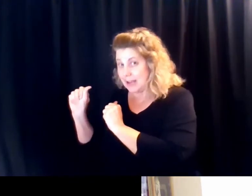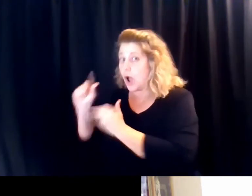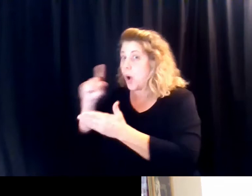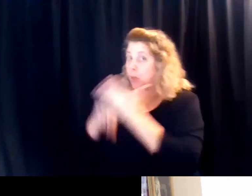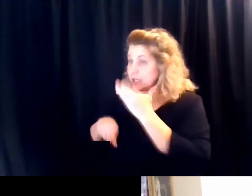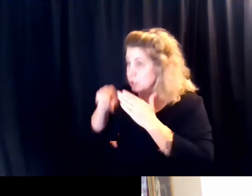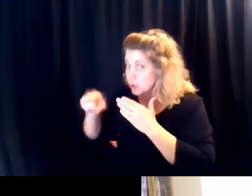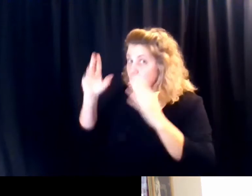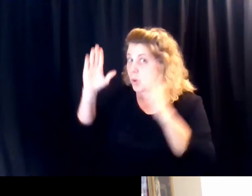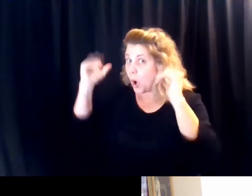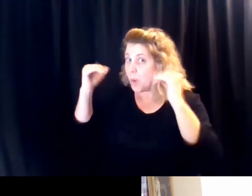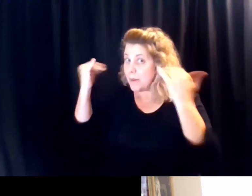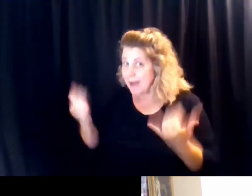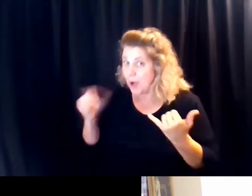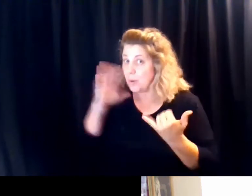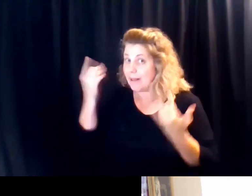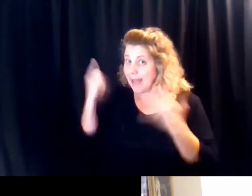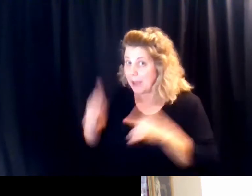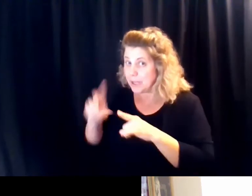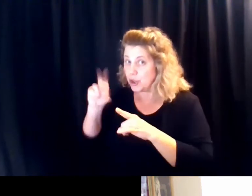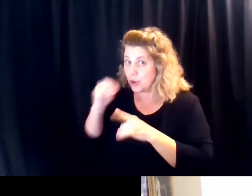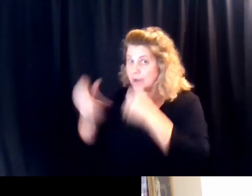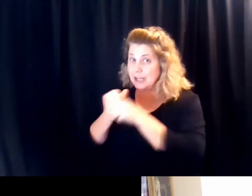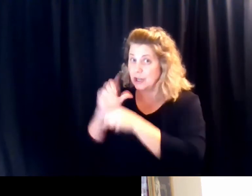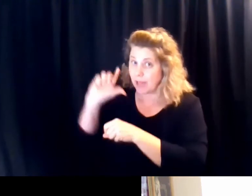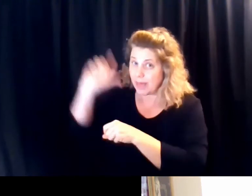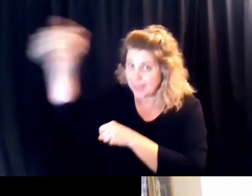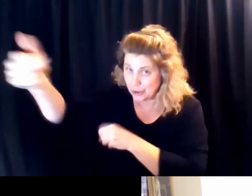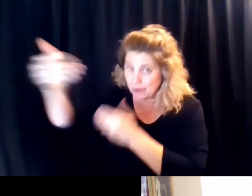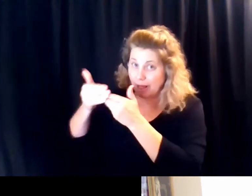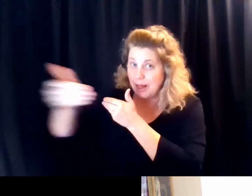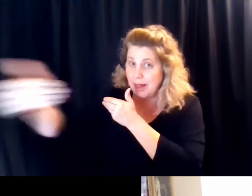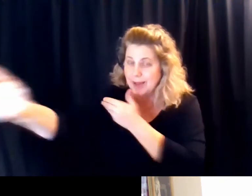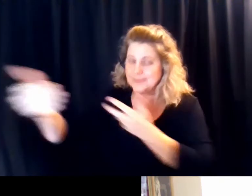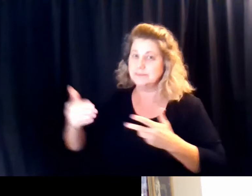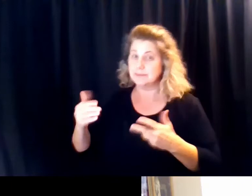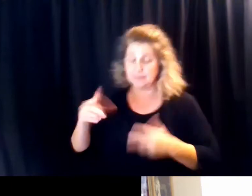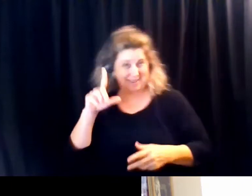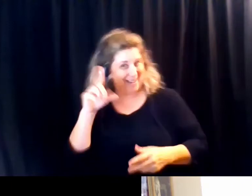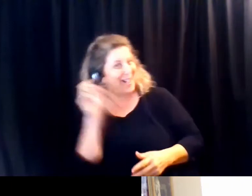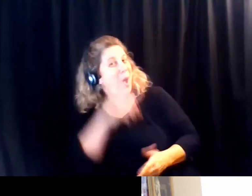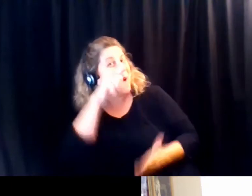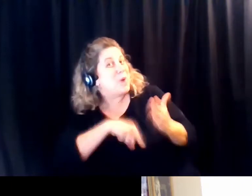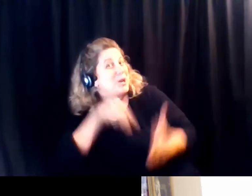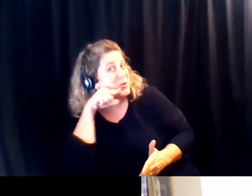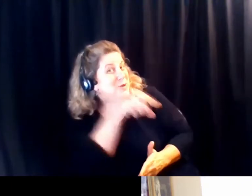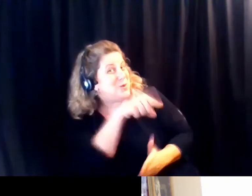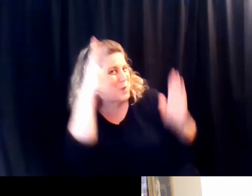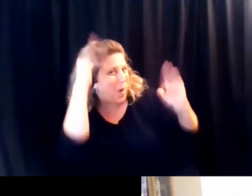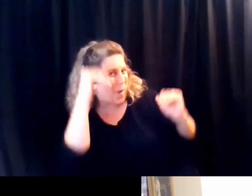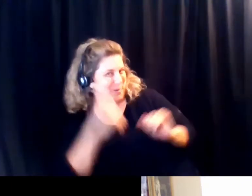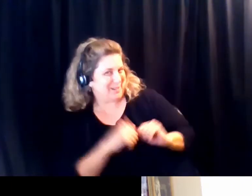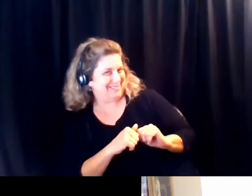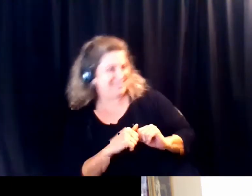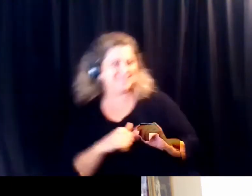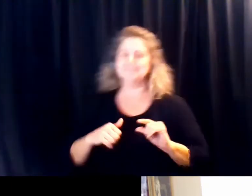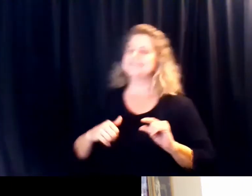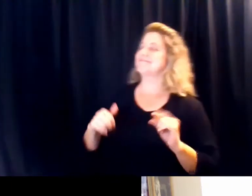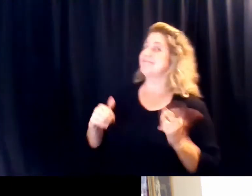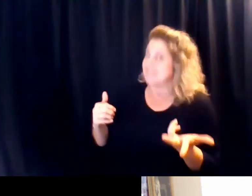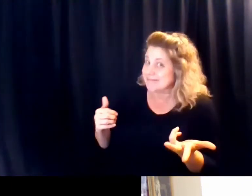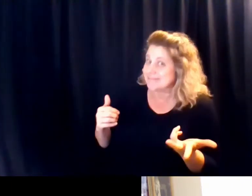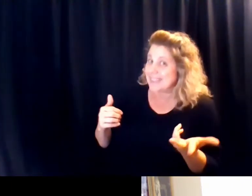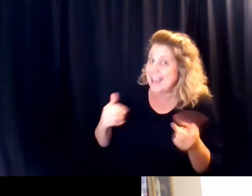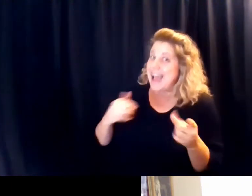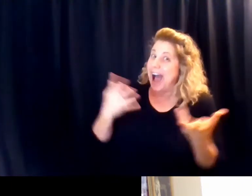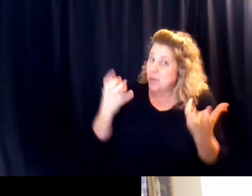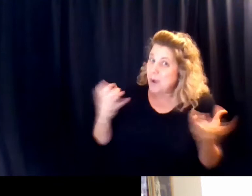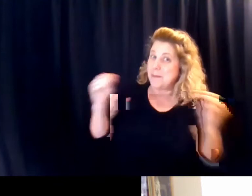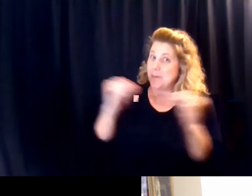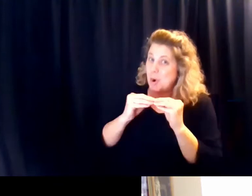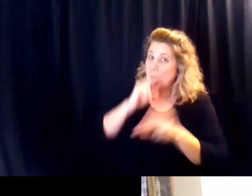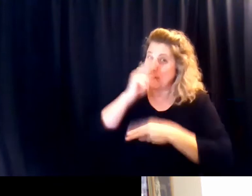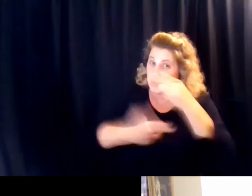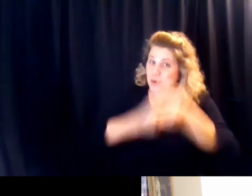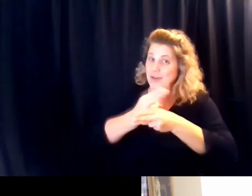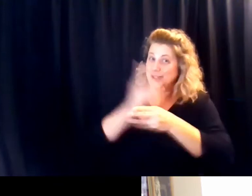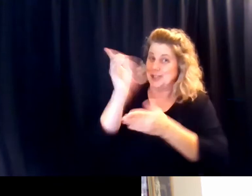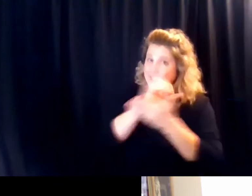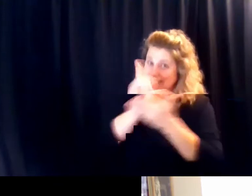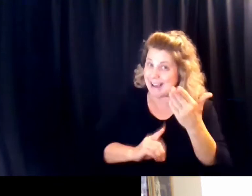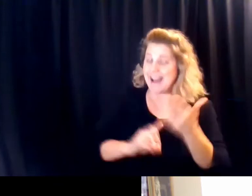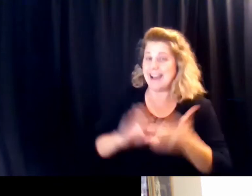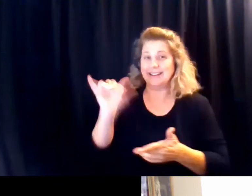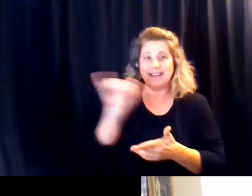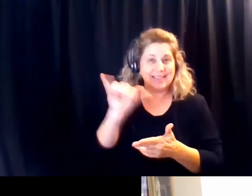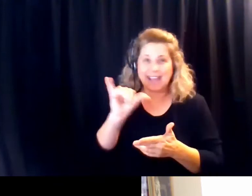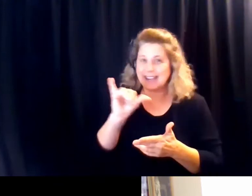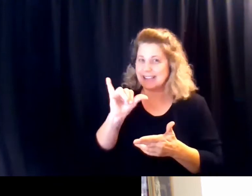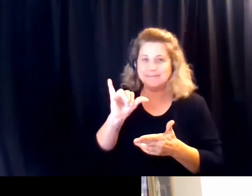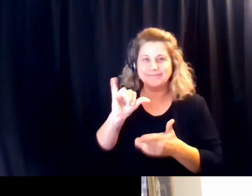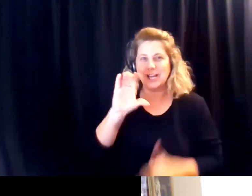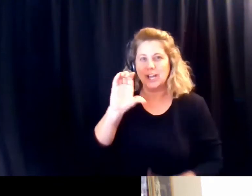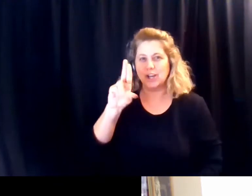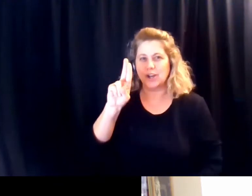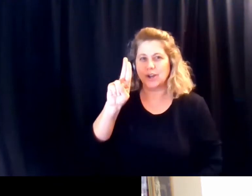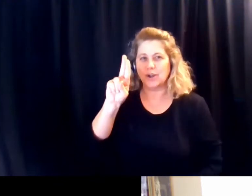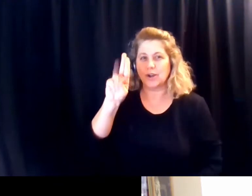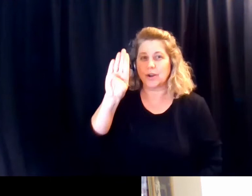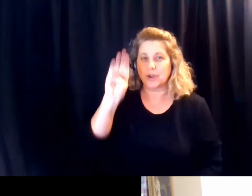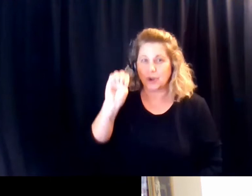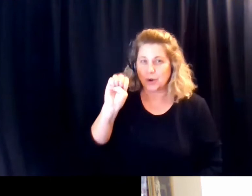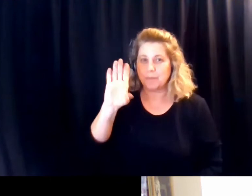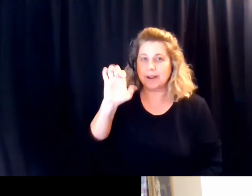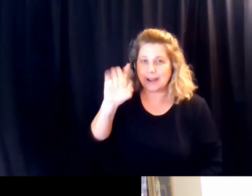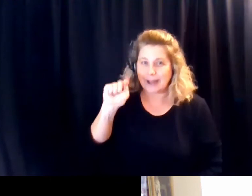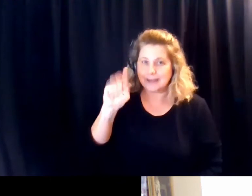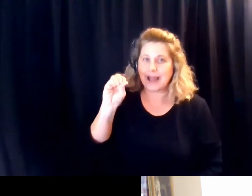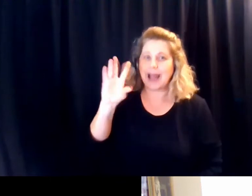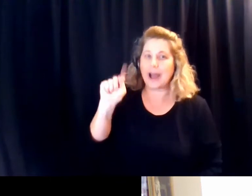Judith Heumann: I don't know your state love but actually the ADA doesn't require that you have an electric door. It's a good practice to do it. The door has to weigh a certain amount or less, but I'm budgets are very interesting topic. So